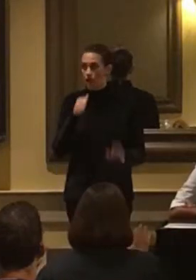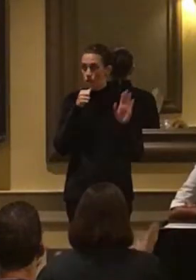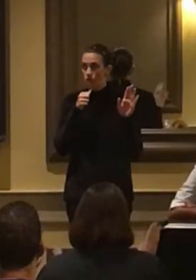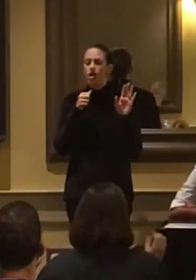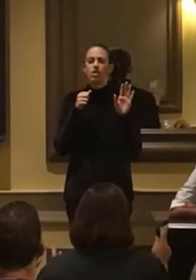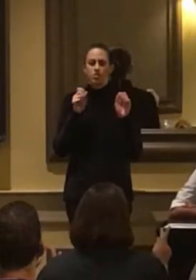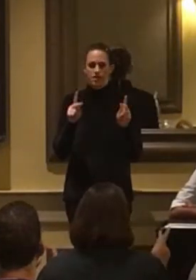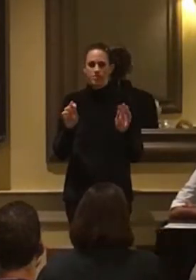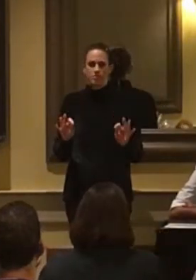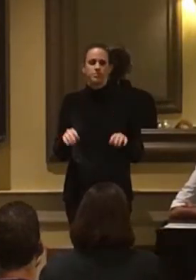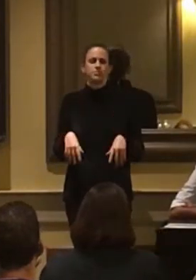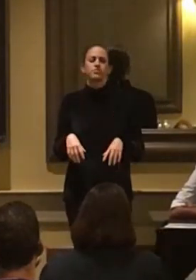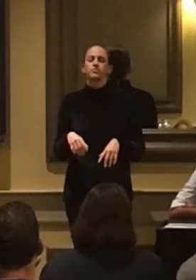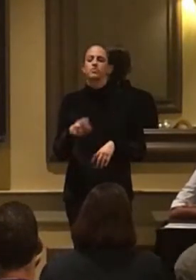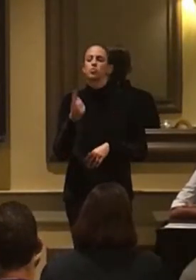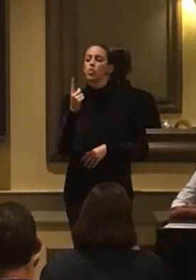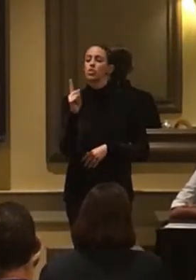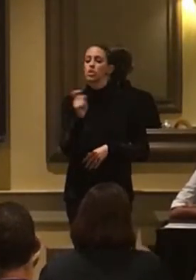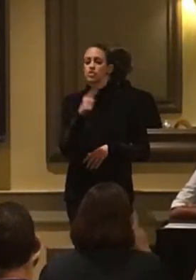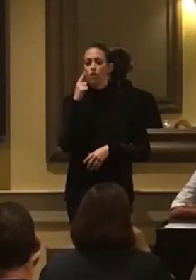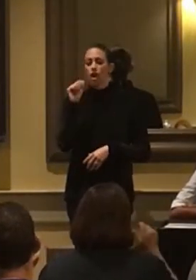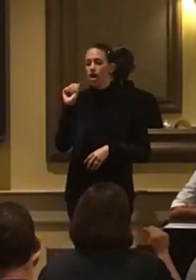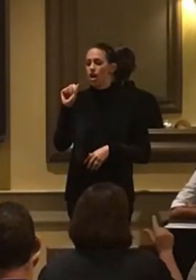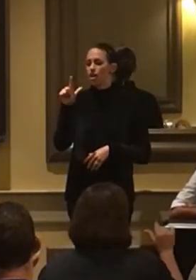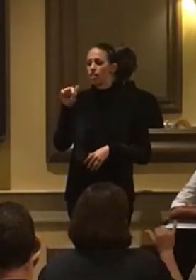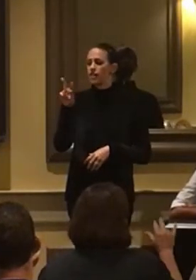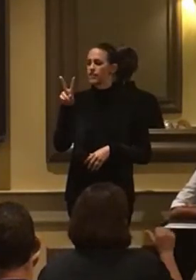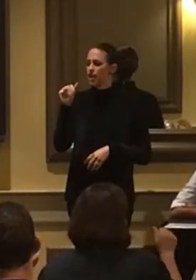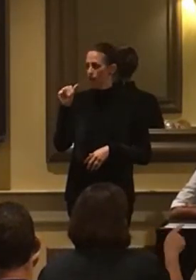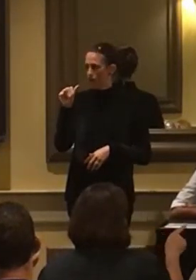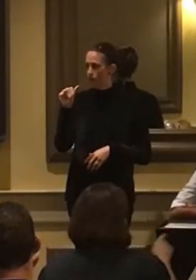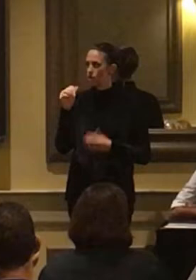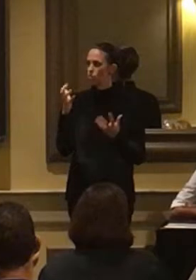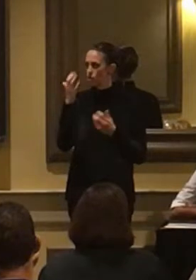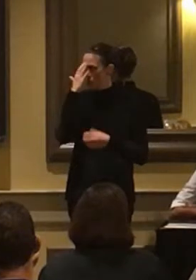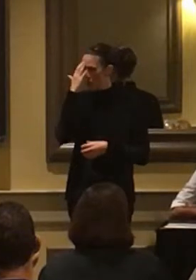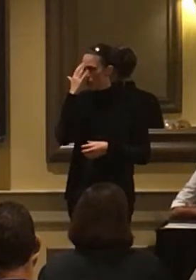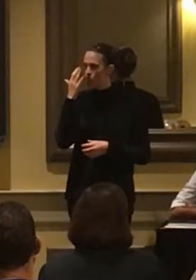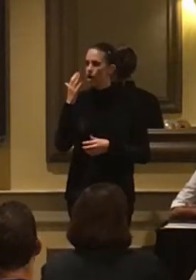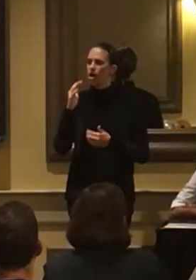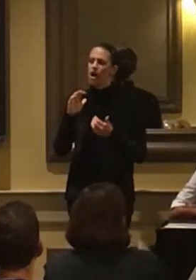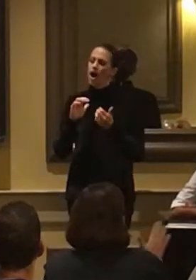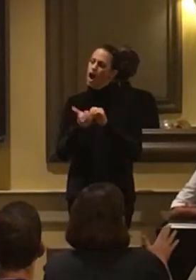Hello. OK, so one of the questions is for Alivia, and they wanna know how your journey went from not accepting your hearing loss to this.